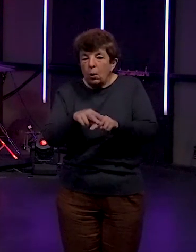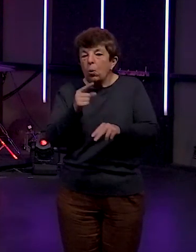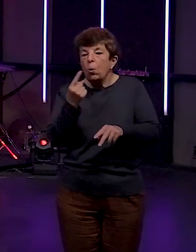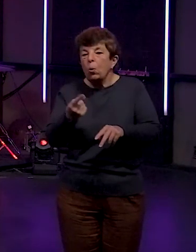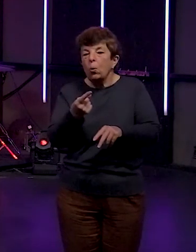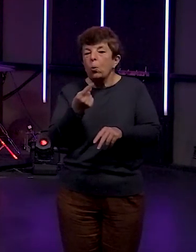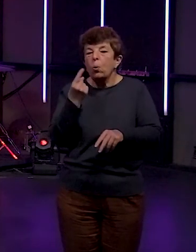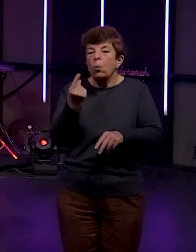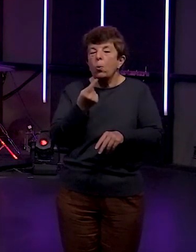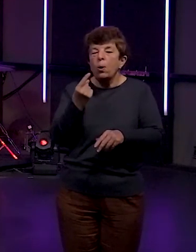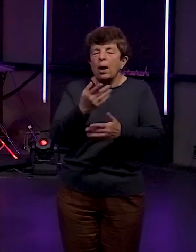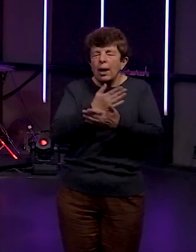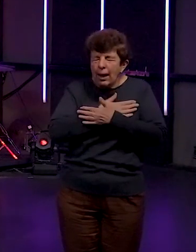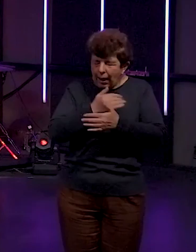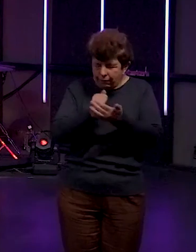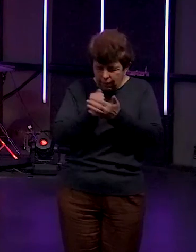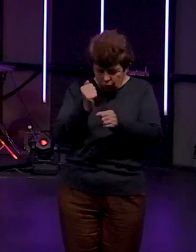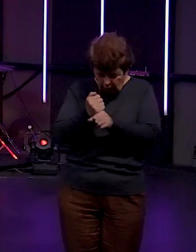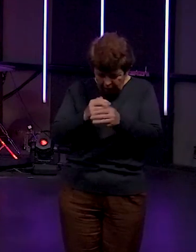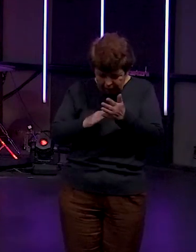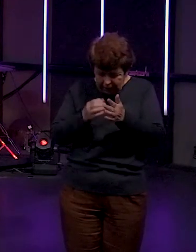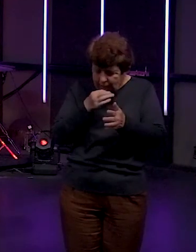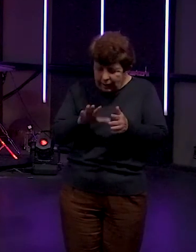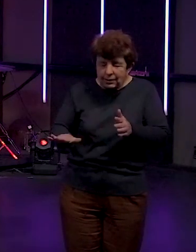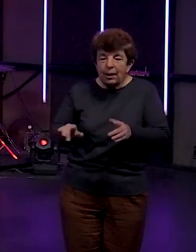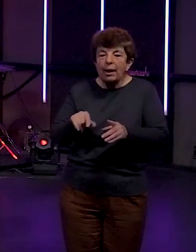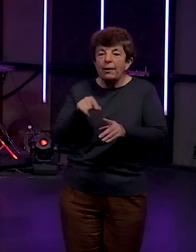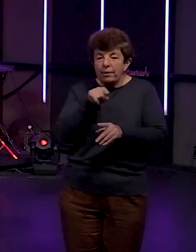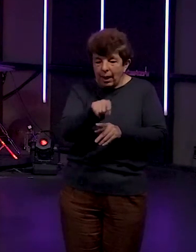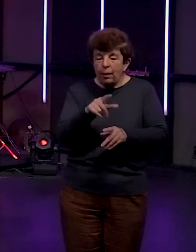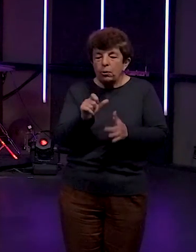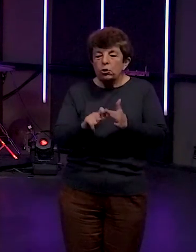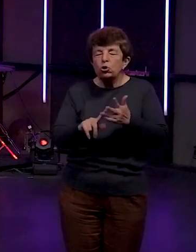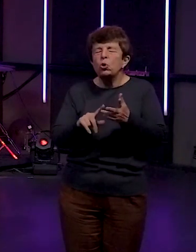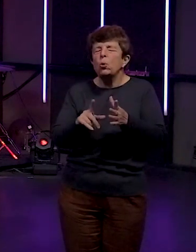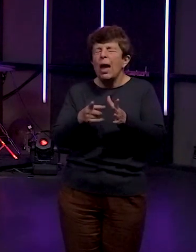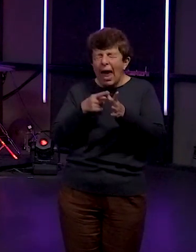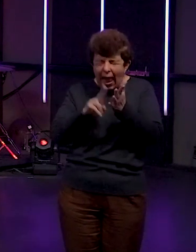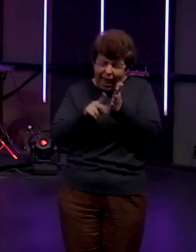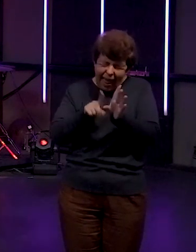love their grandkids so much that they would do anything for their grandkids